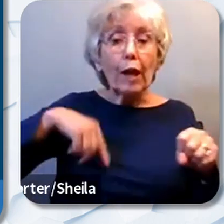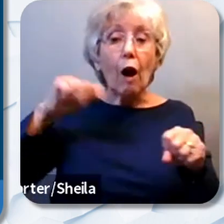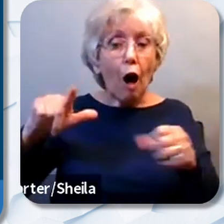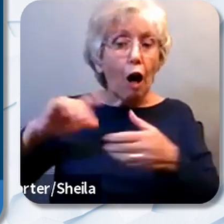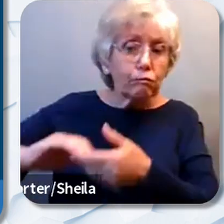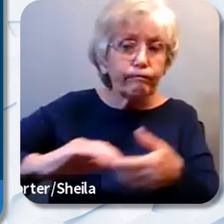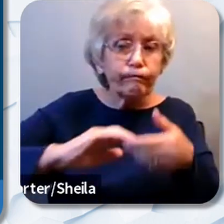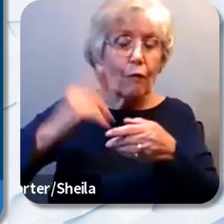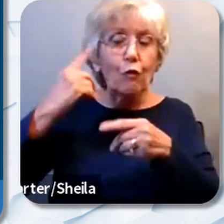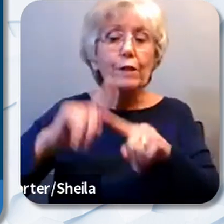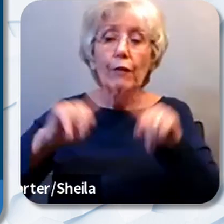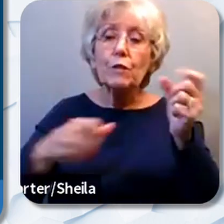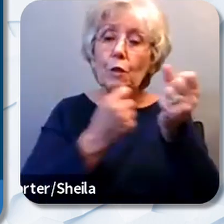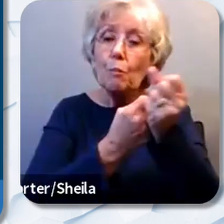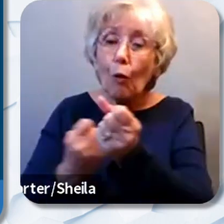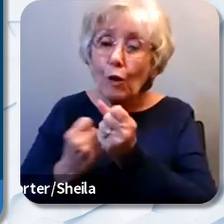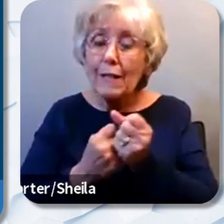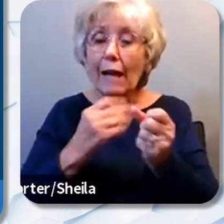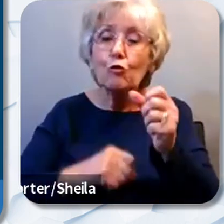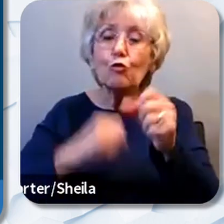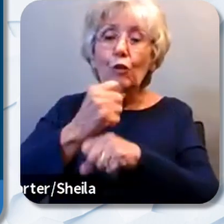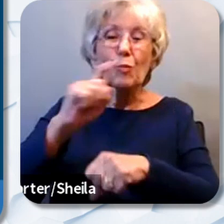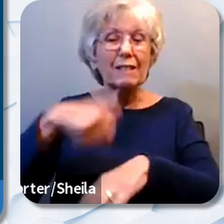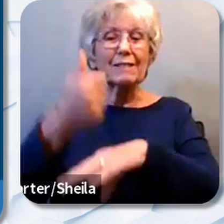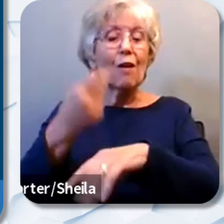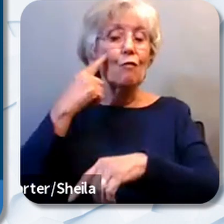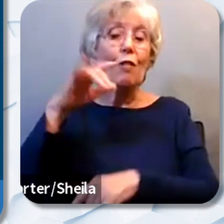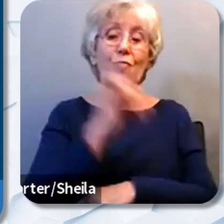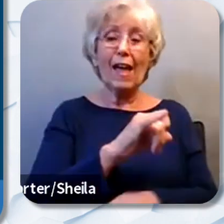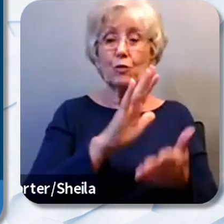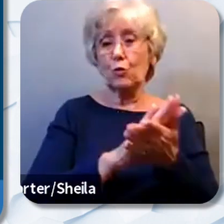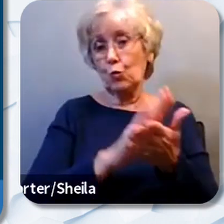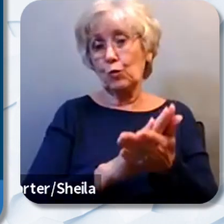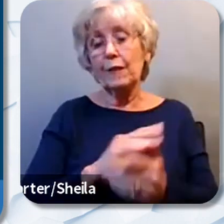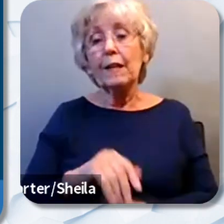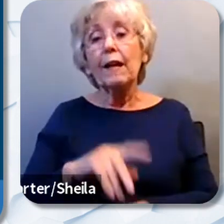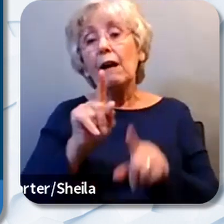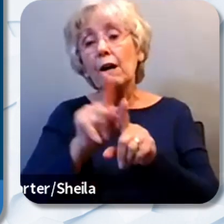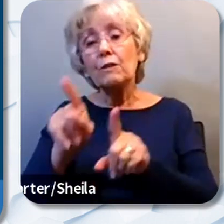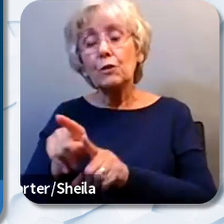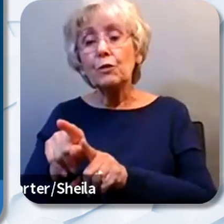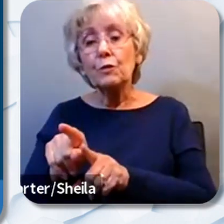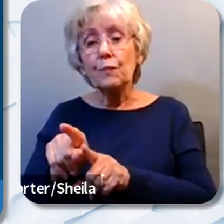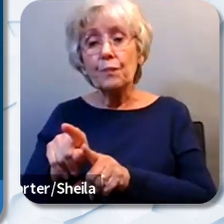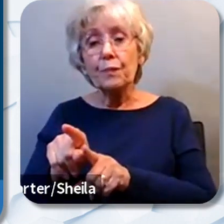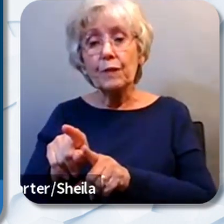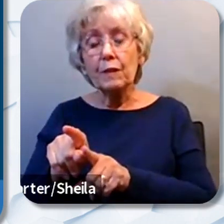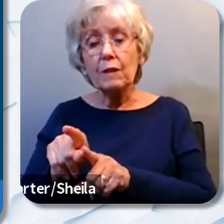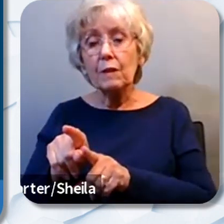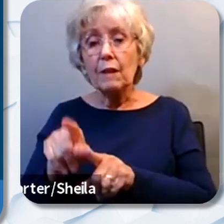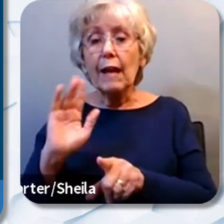different supports and structures needed to be in place for that school site. Also, our our intent